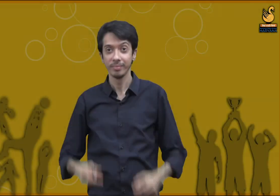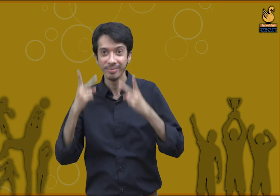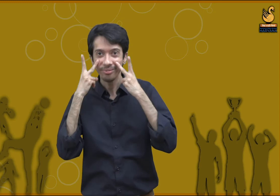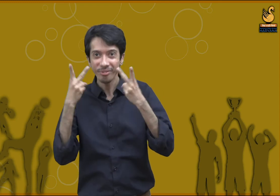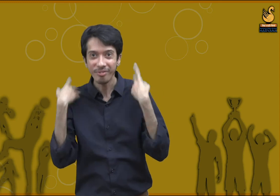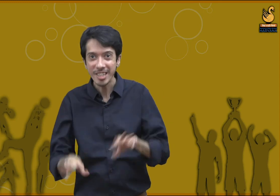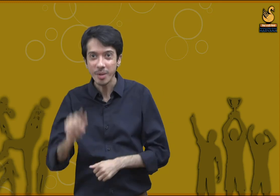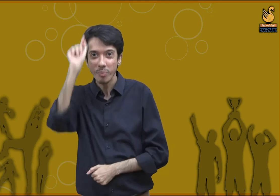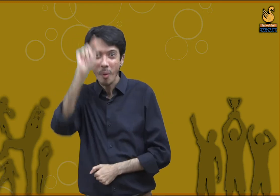Did you see this?